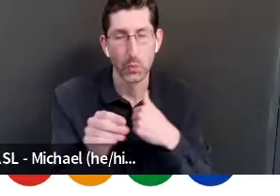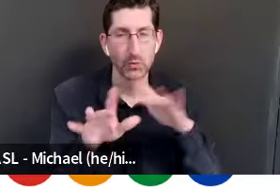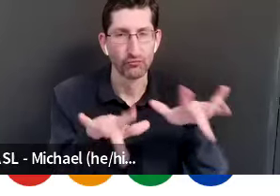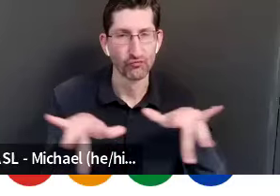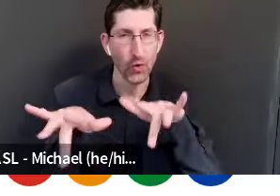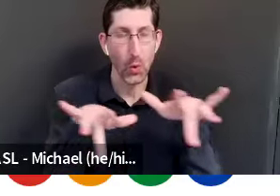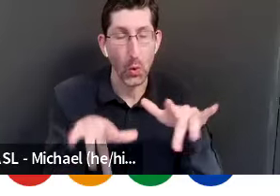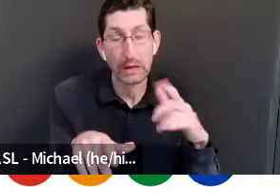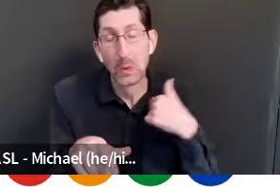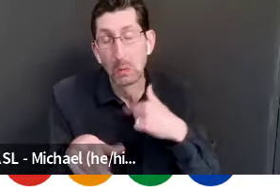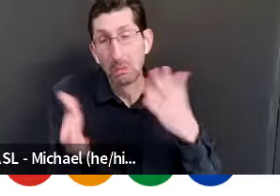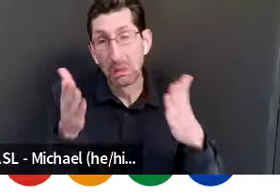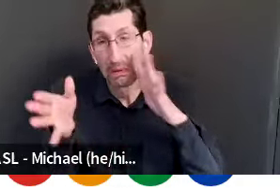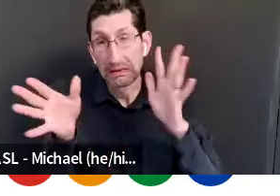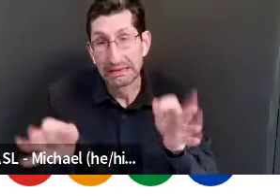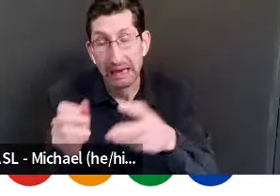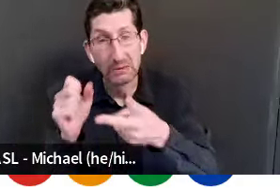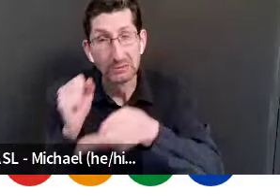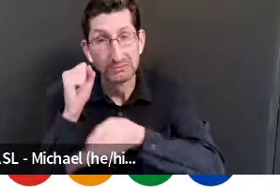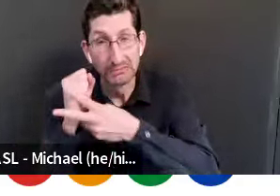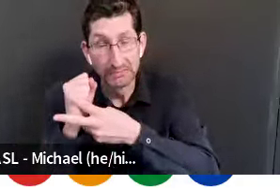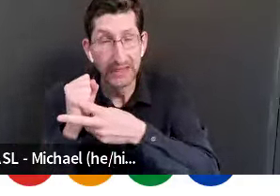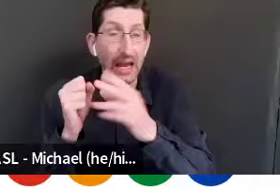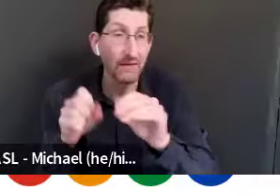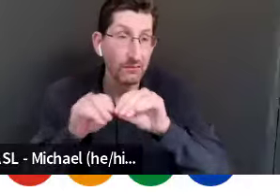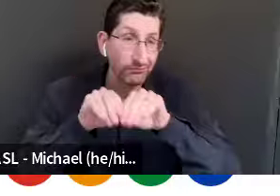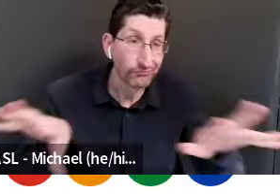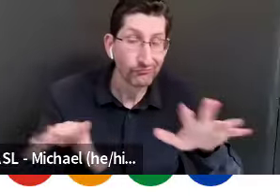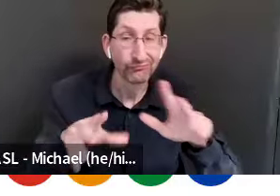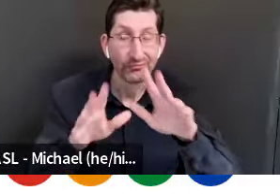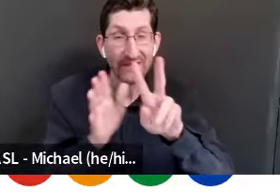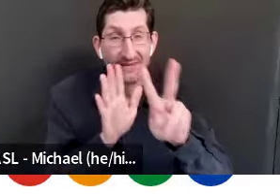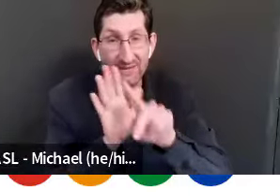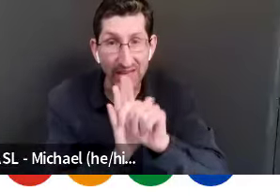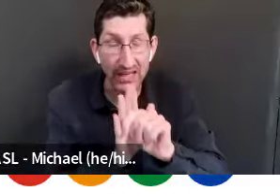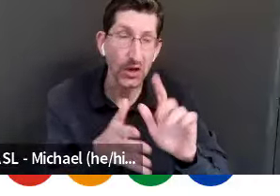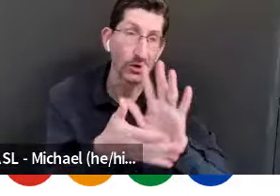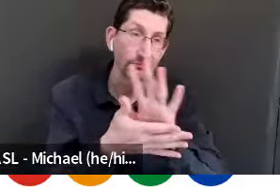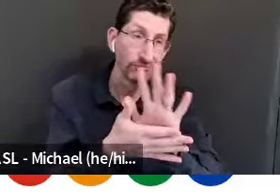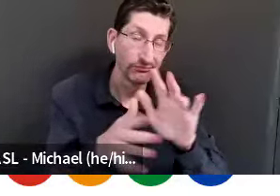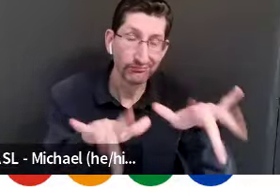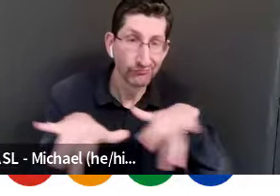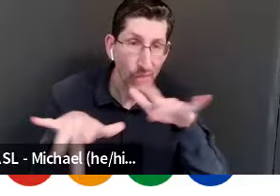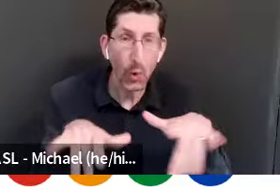LETTING FOLKS KNOW THIS PUBLIC MEETING IS RECORDED. WE MAY CHOOSE TO RETAIN AND DISTRIBUTE THE VIDEO, STILL